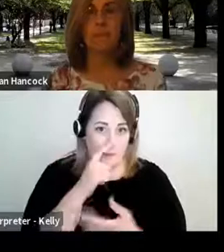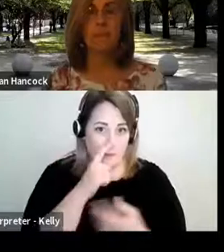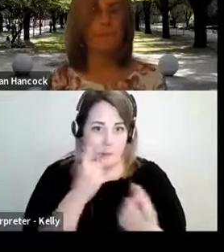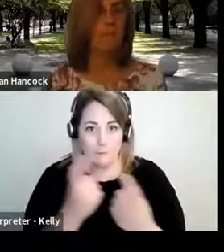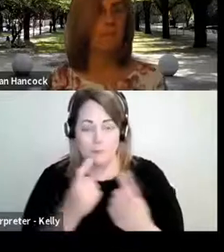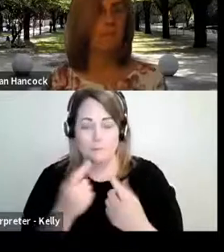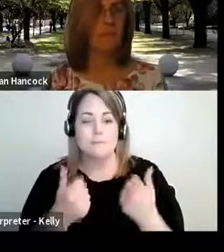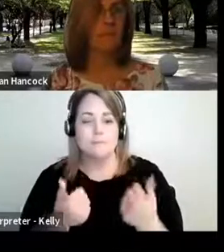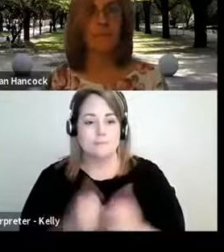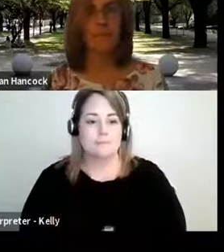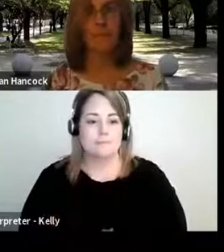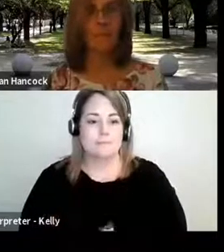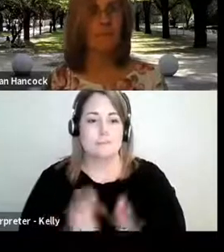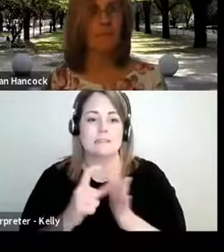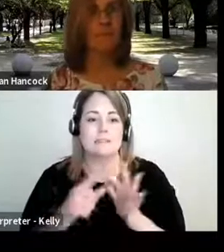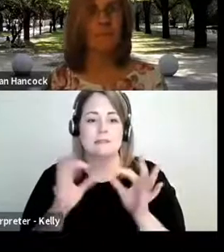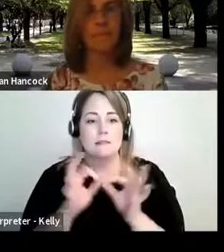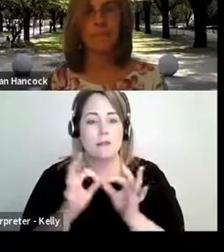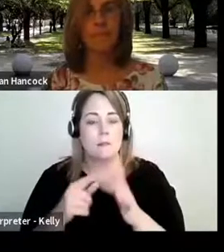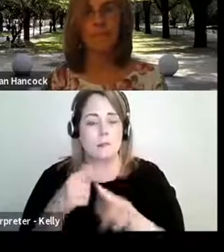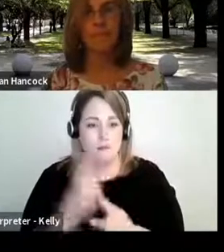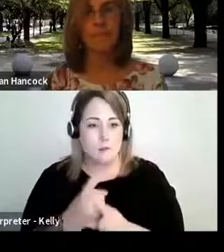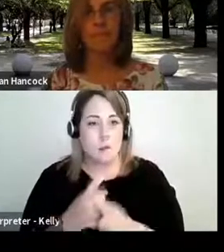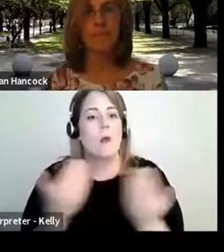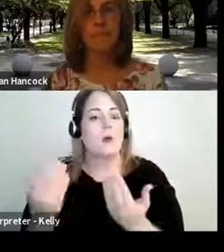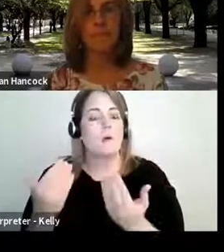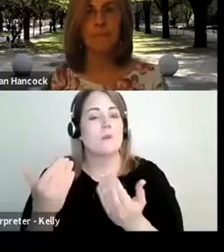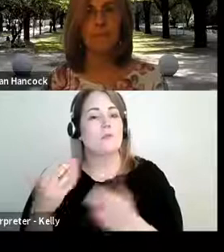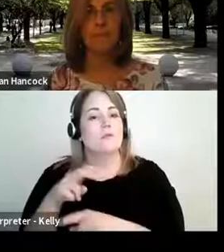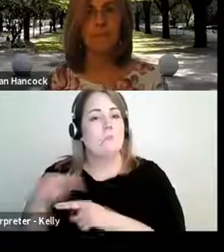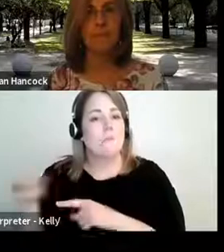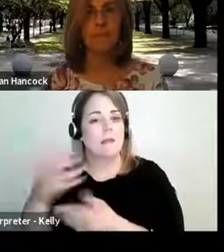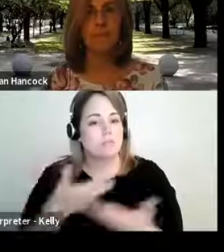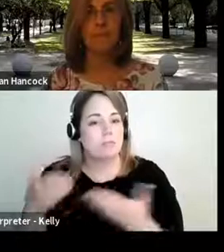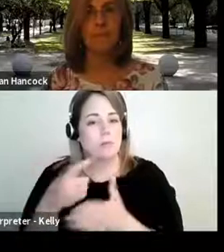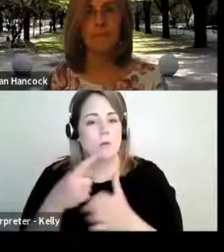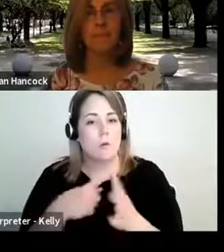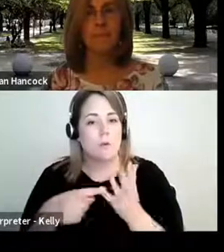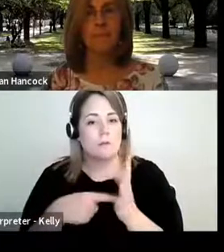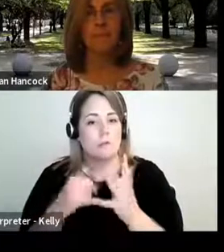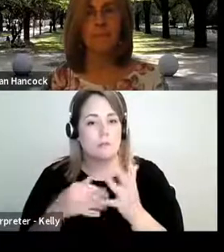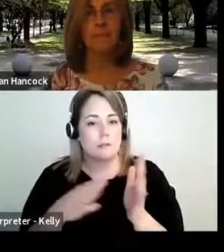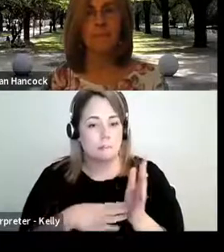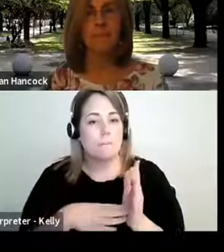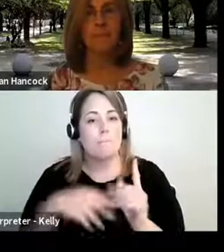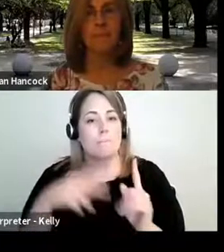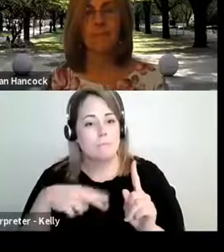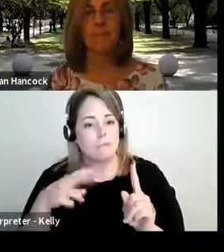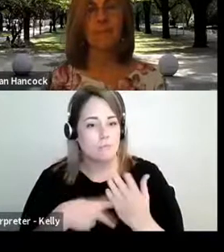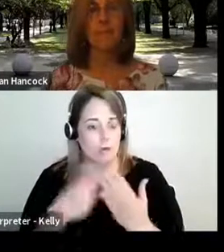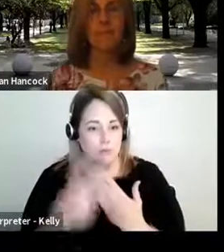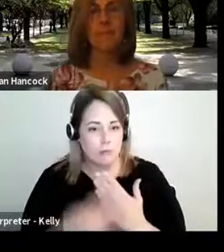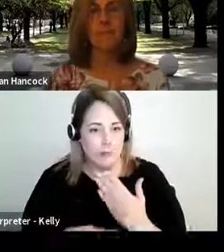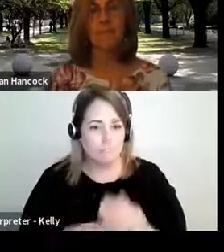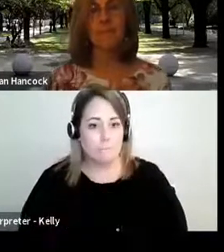Welcome to our panel discussion on Autism Mentoring Program. So this session in the